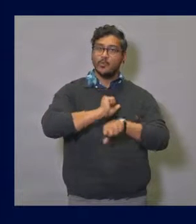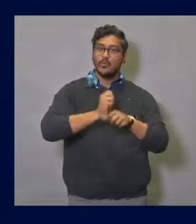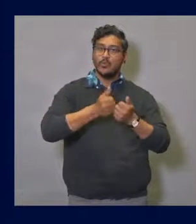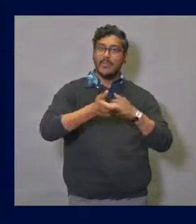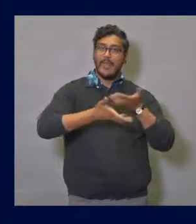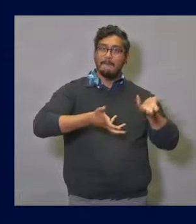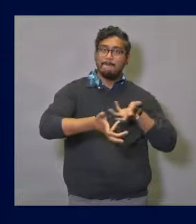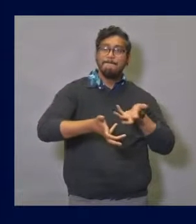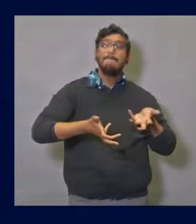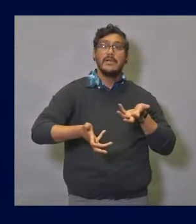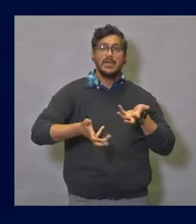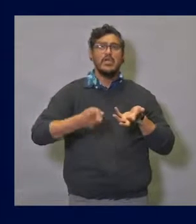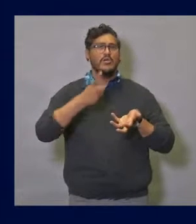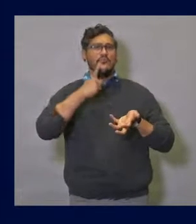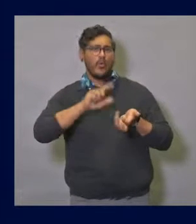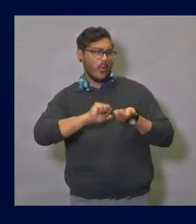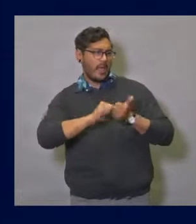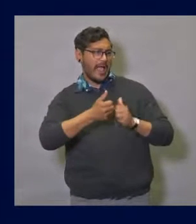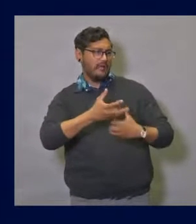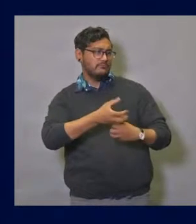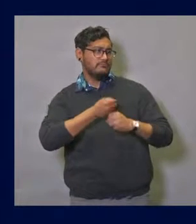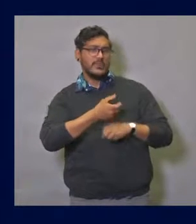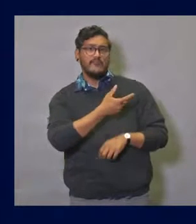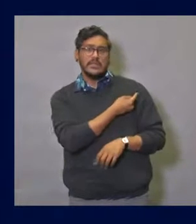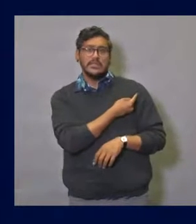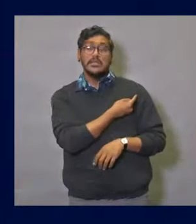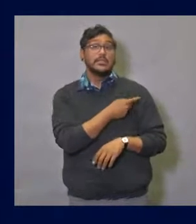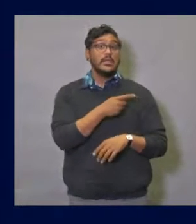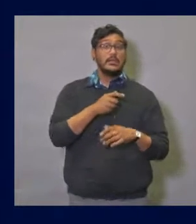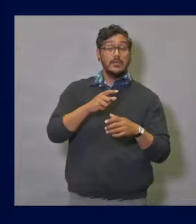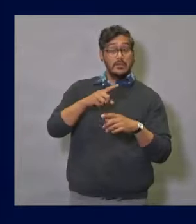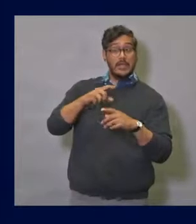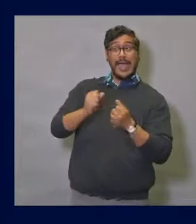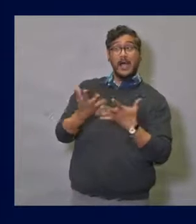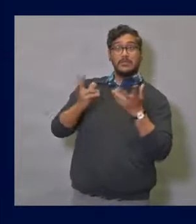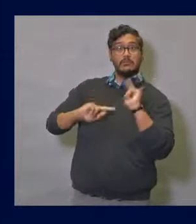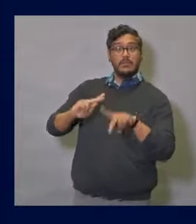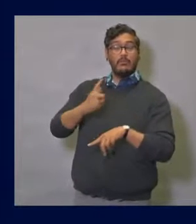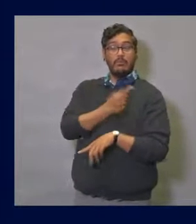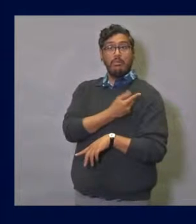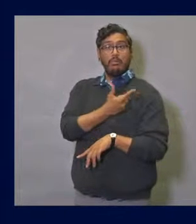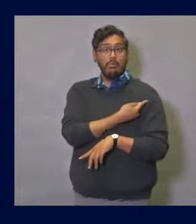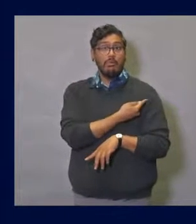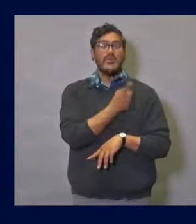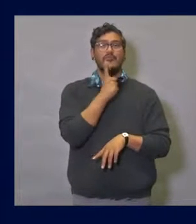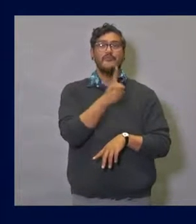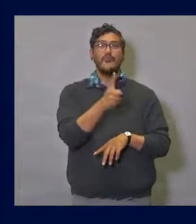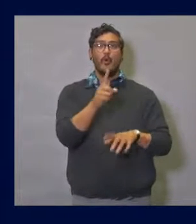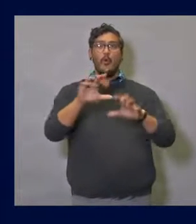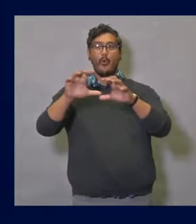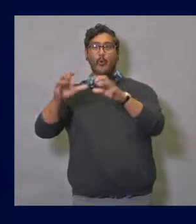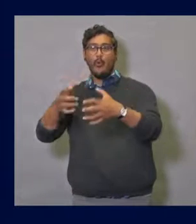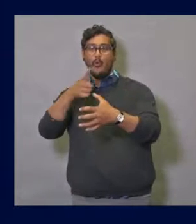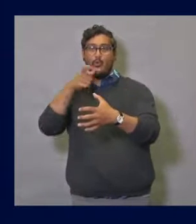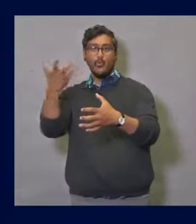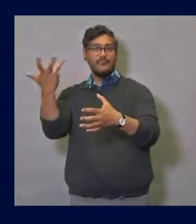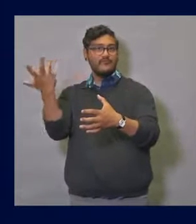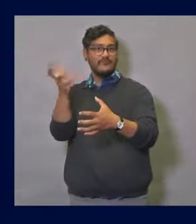PÚBLICA CONTINUARÁ TRABAJANDO